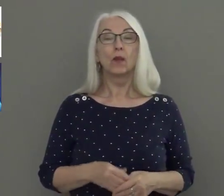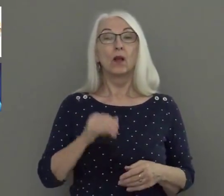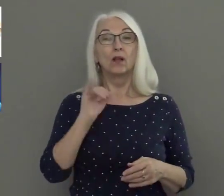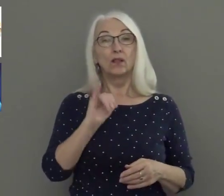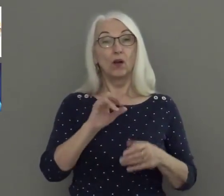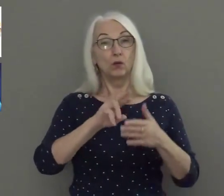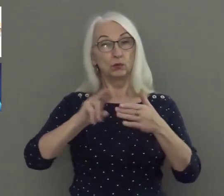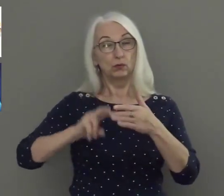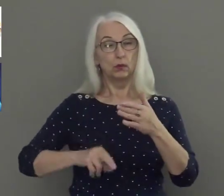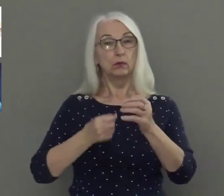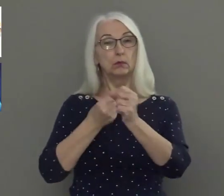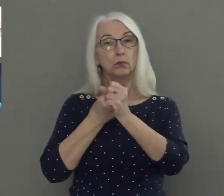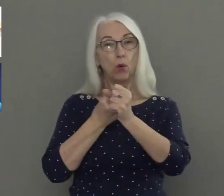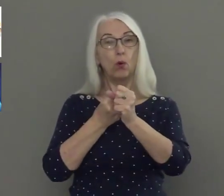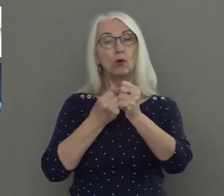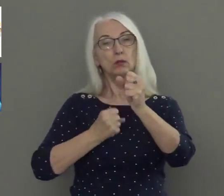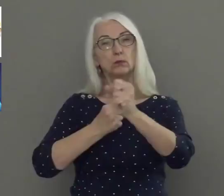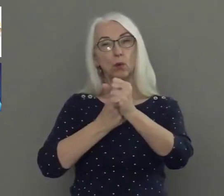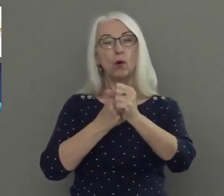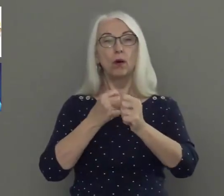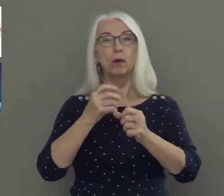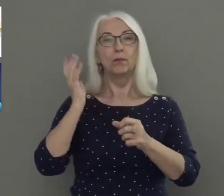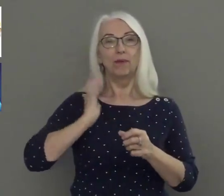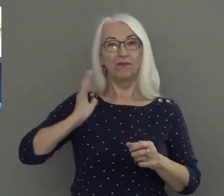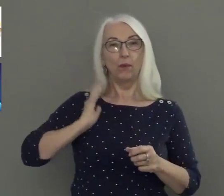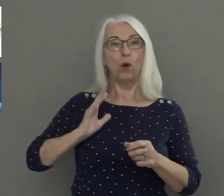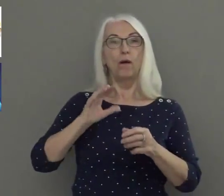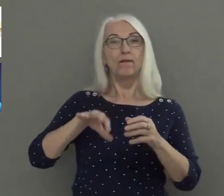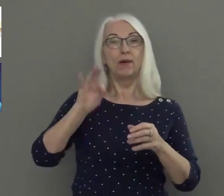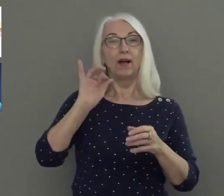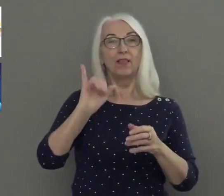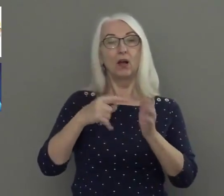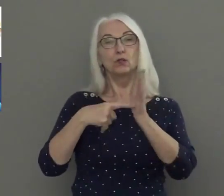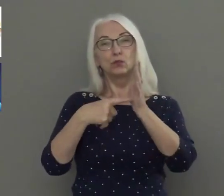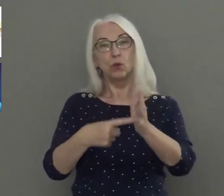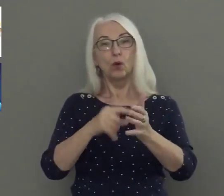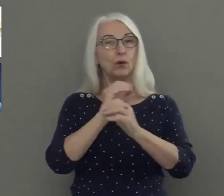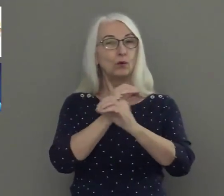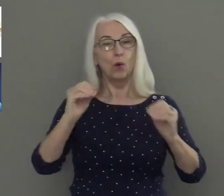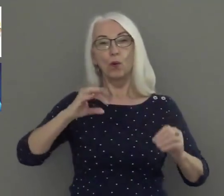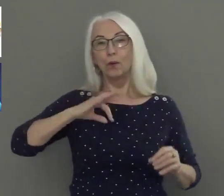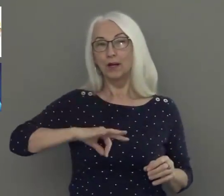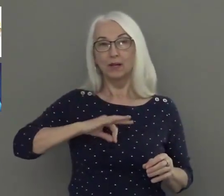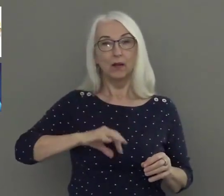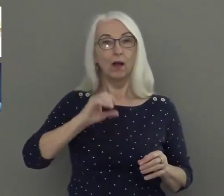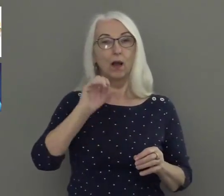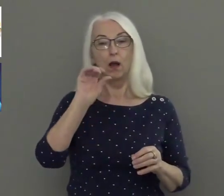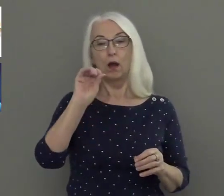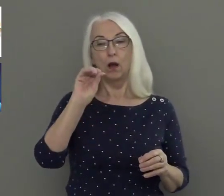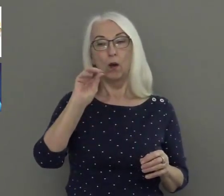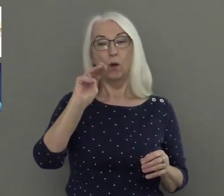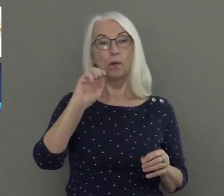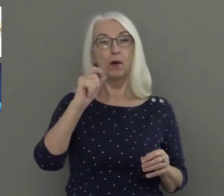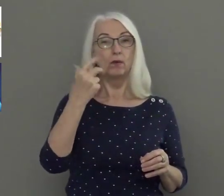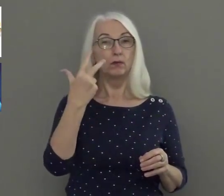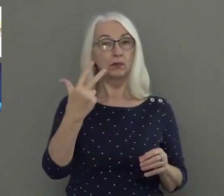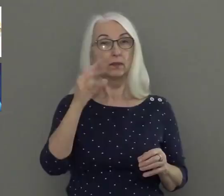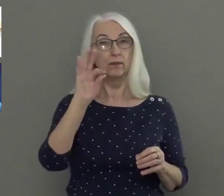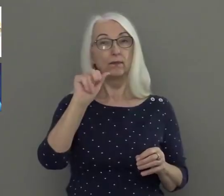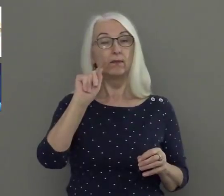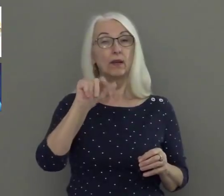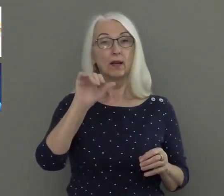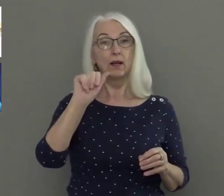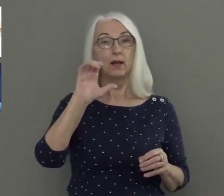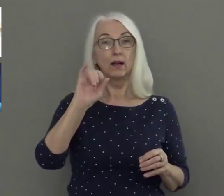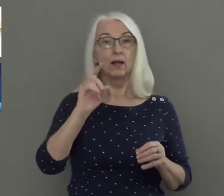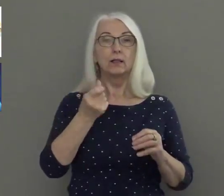These result support previous findings that showed no benefits of omega-3 fatty acid